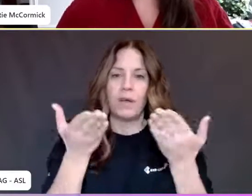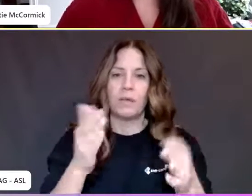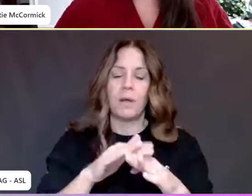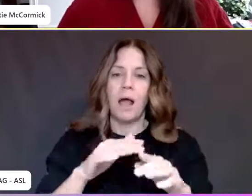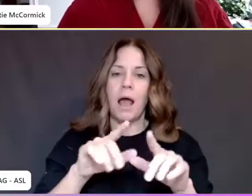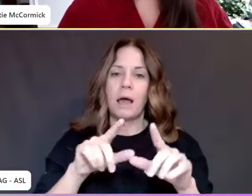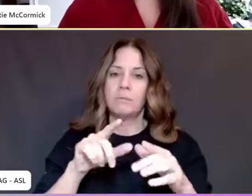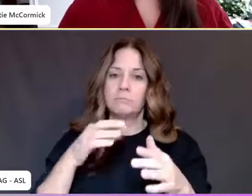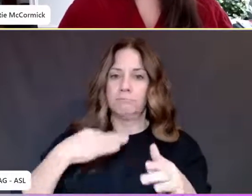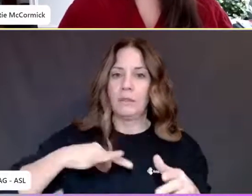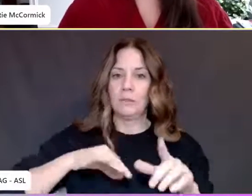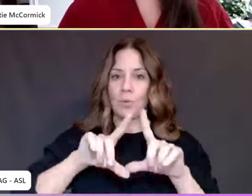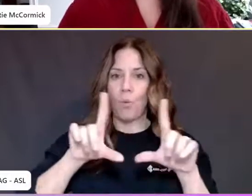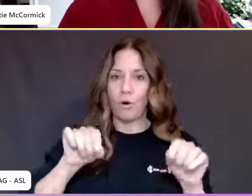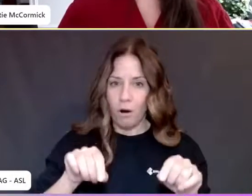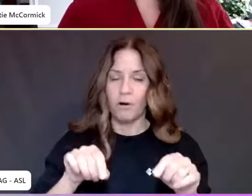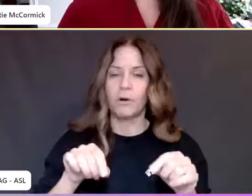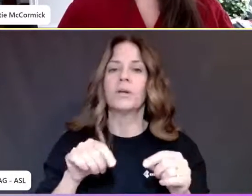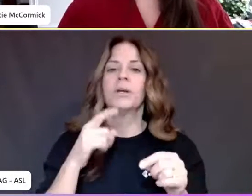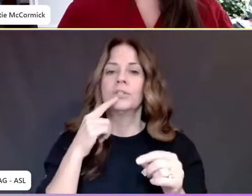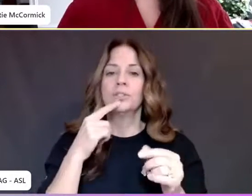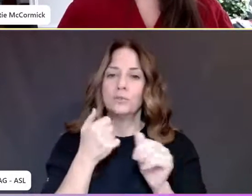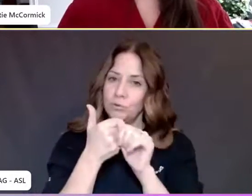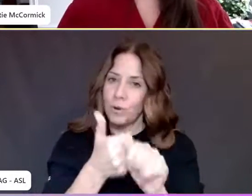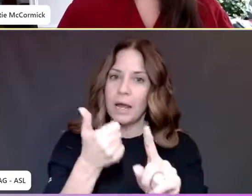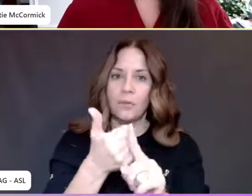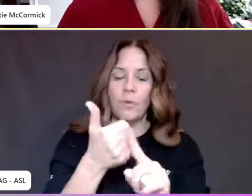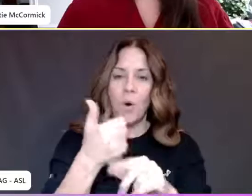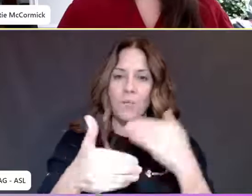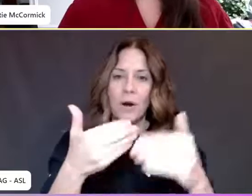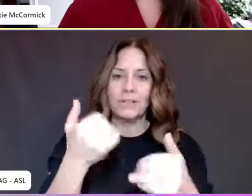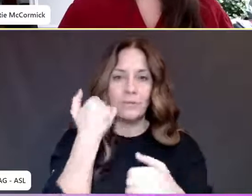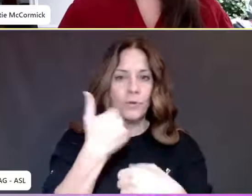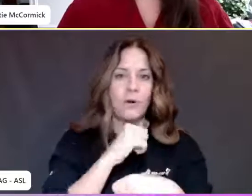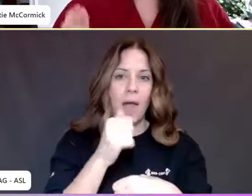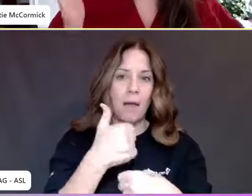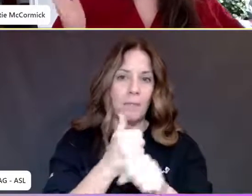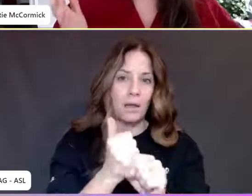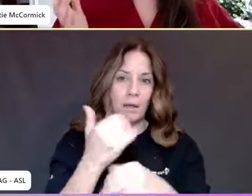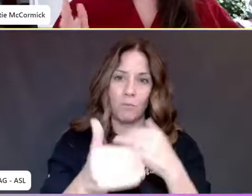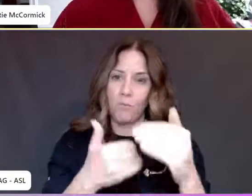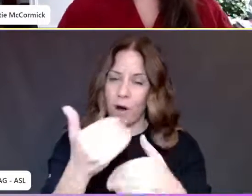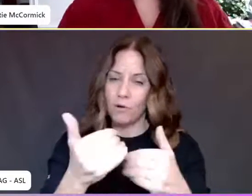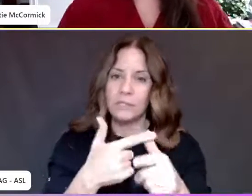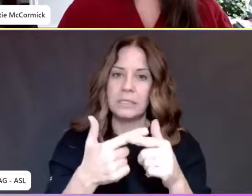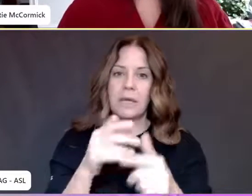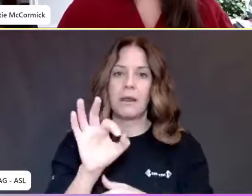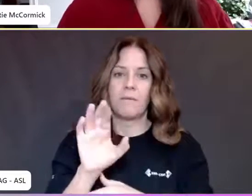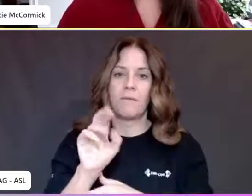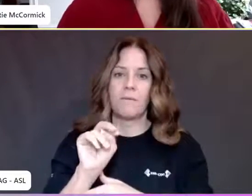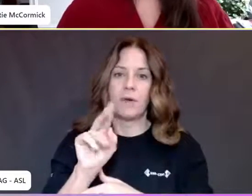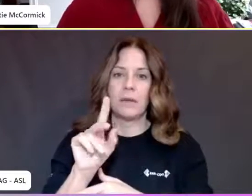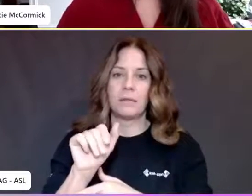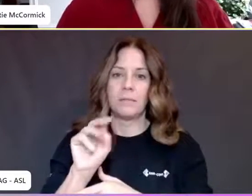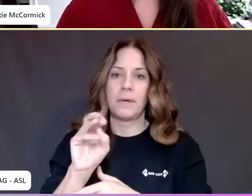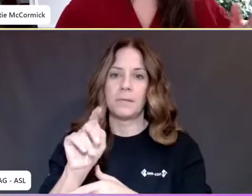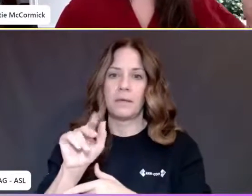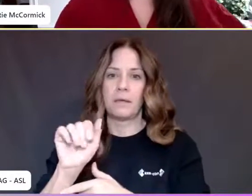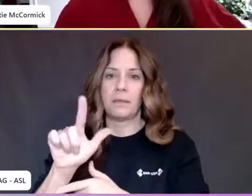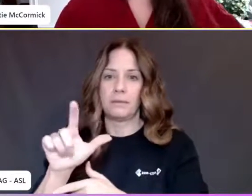do mediation, and do a handoff process. And then all that information is available to them on the scorecard of